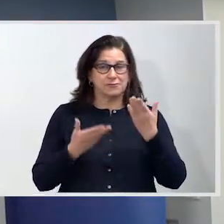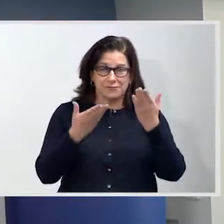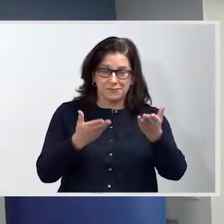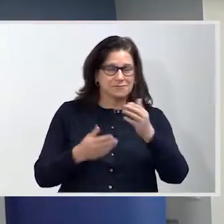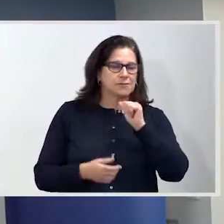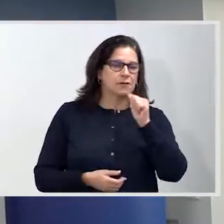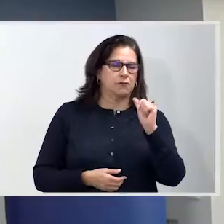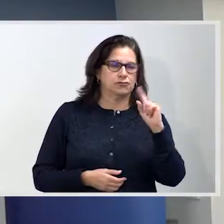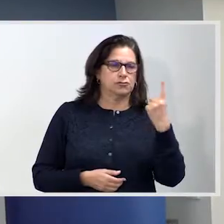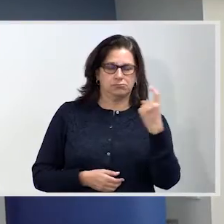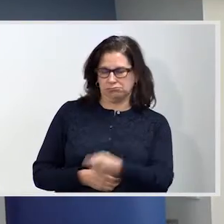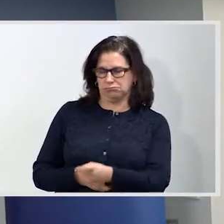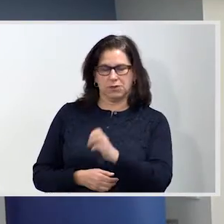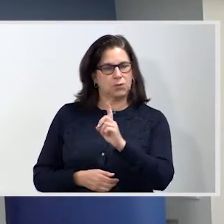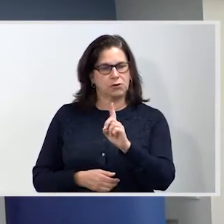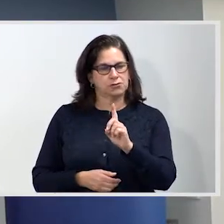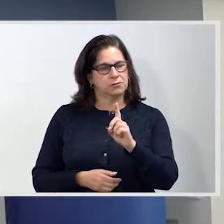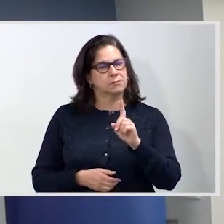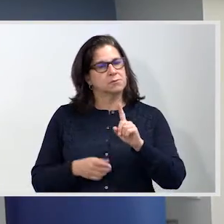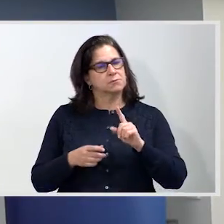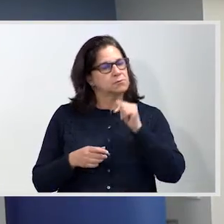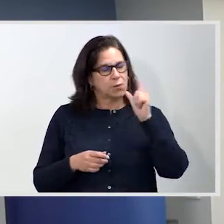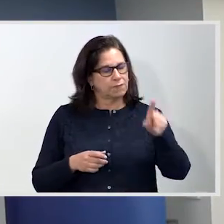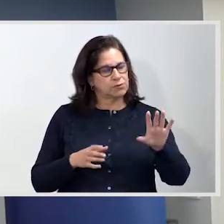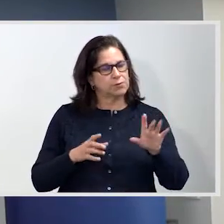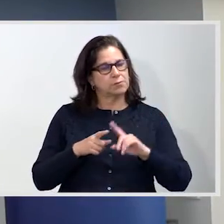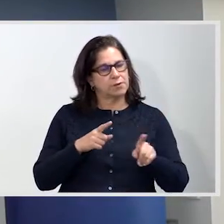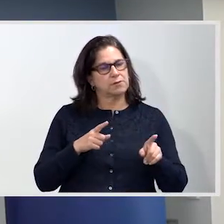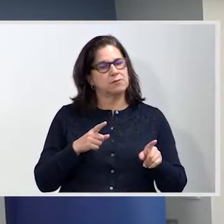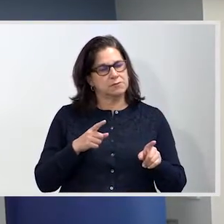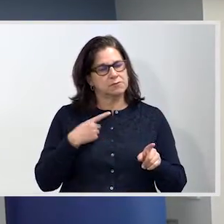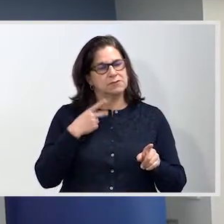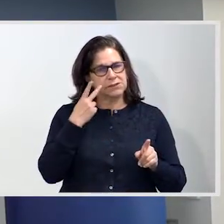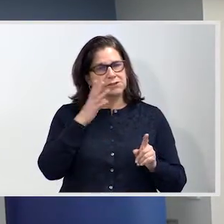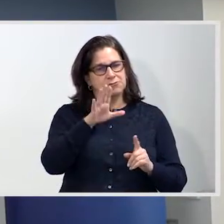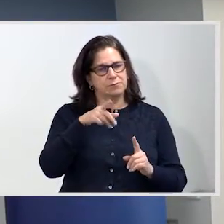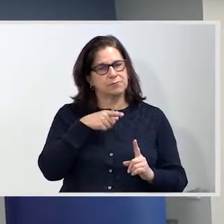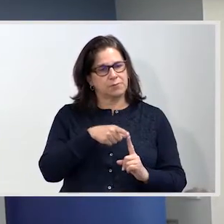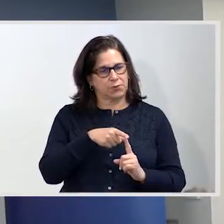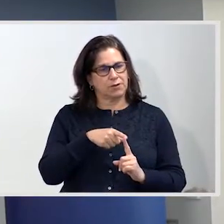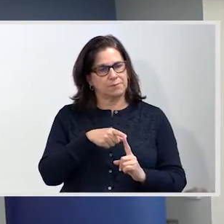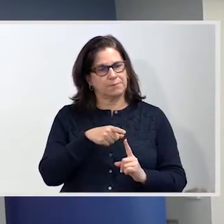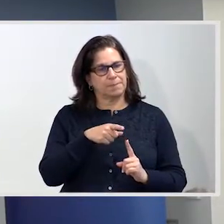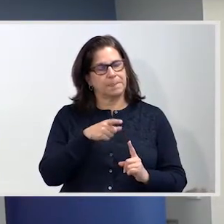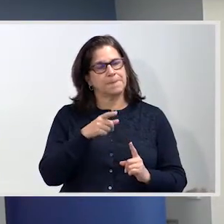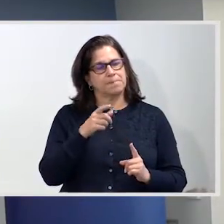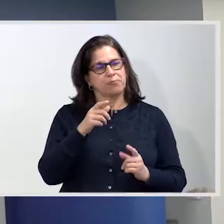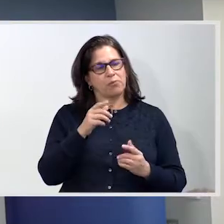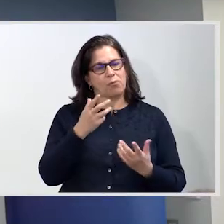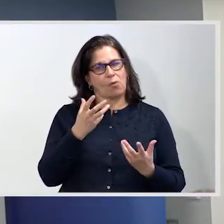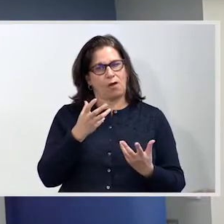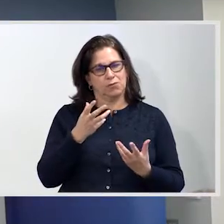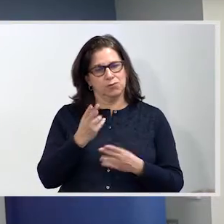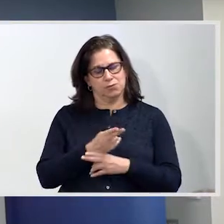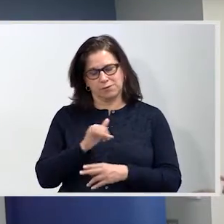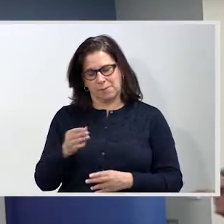EDUCATION, WE NEED TO MAKE SURE THAT WE SPEND IT AS WELL AS WE CAN. AND WHEN WE DO IT WELL, EVERYTHING GETS BETTER.